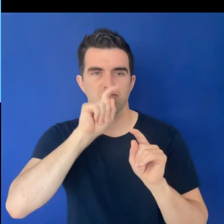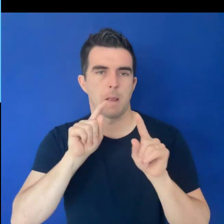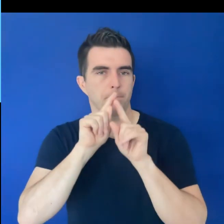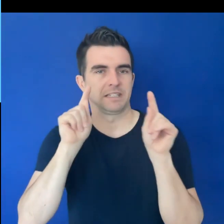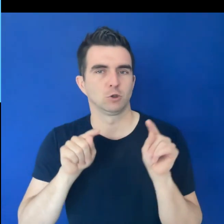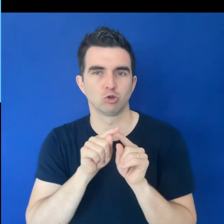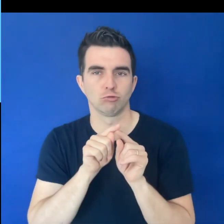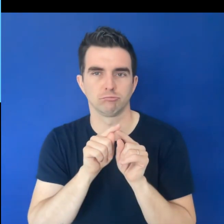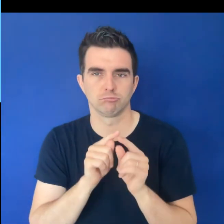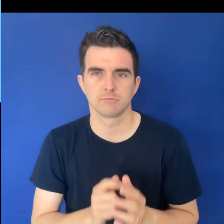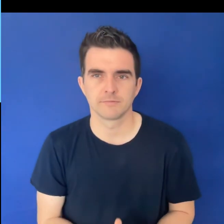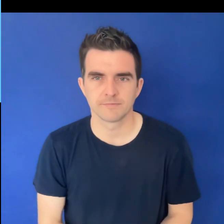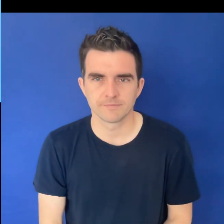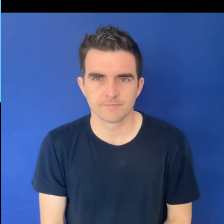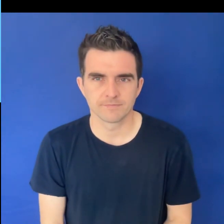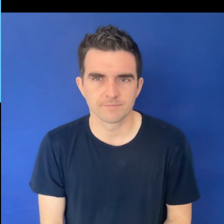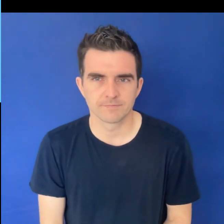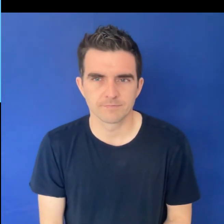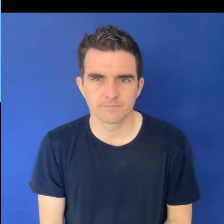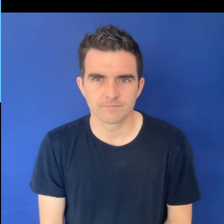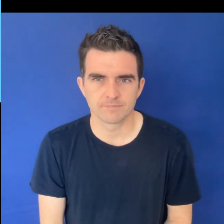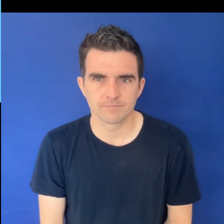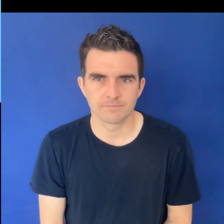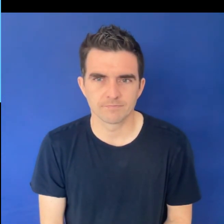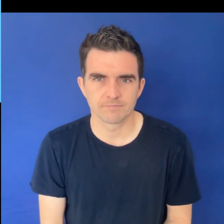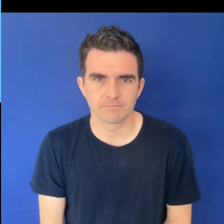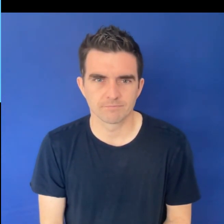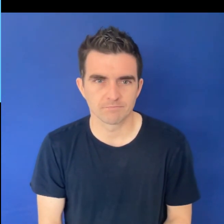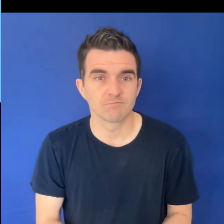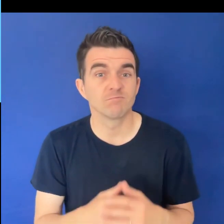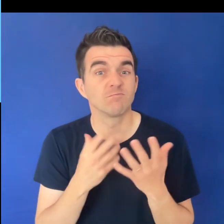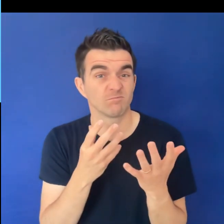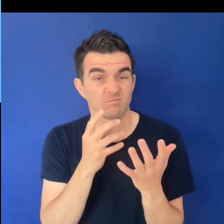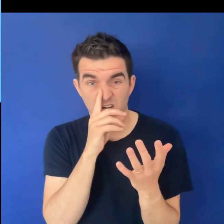The game also makes use of video during sequences where you watch television.